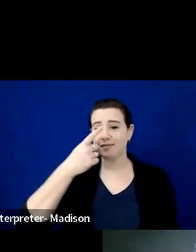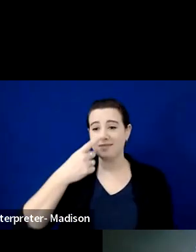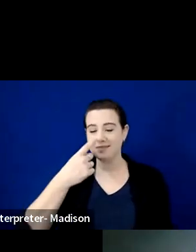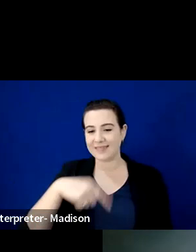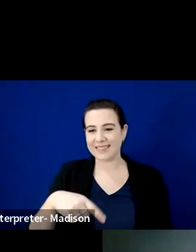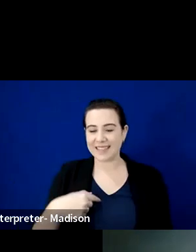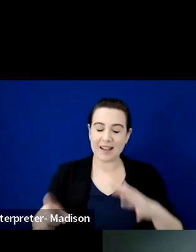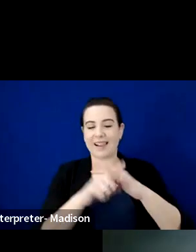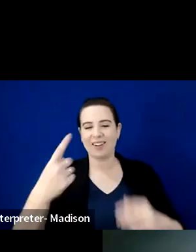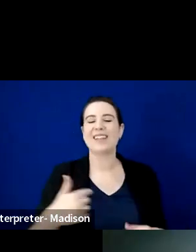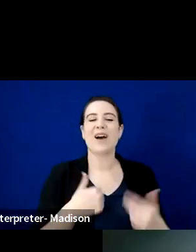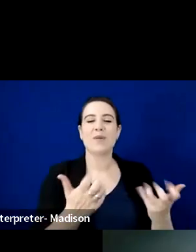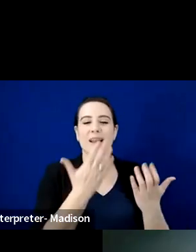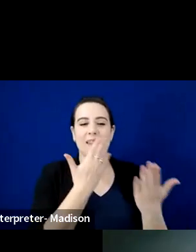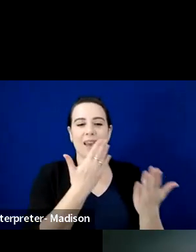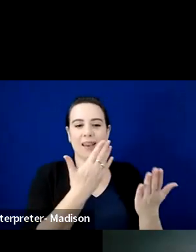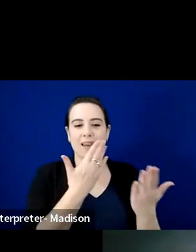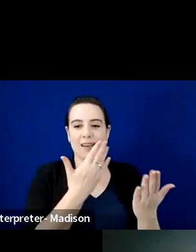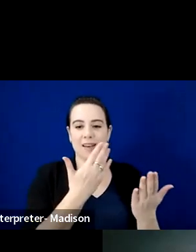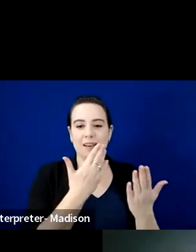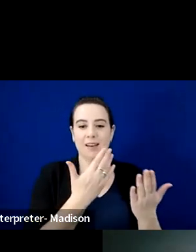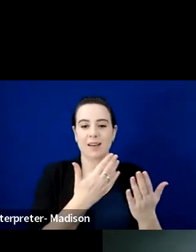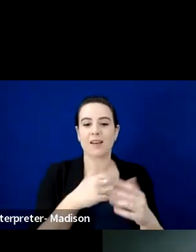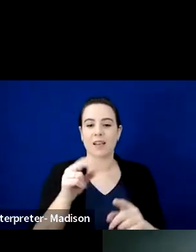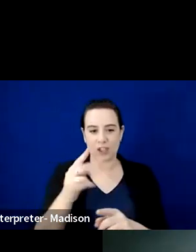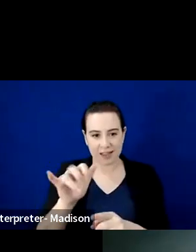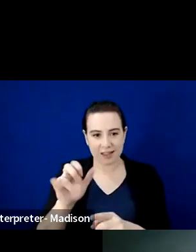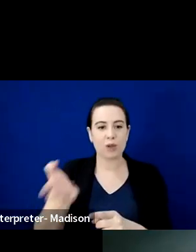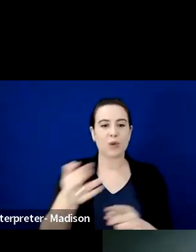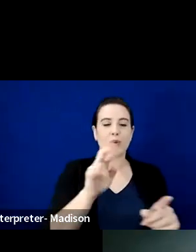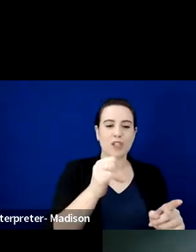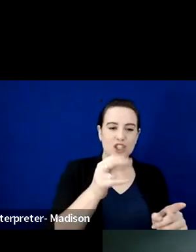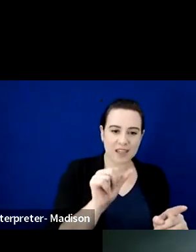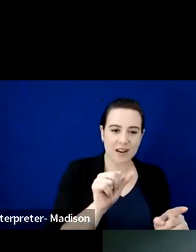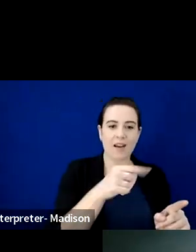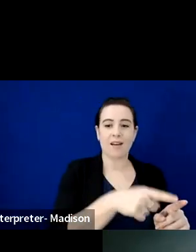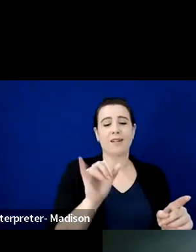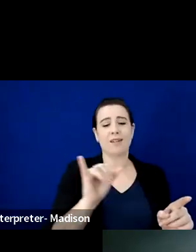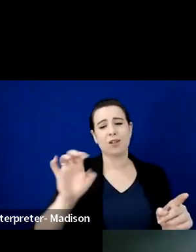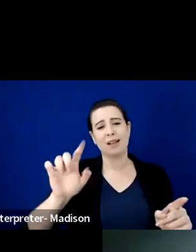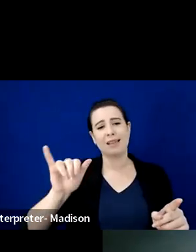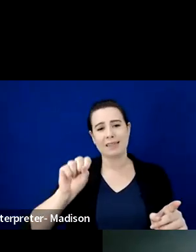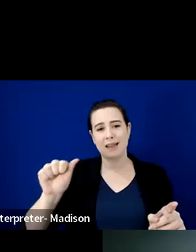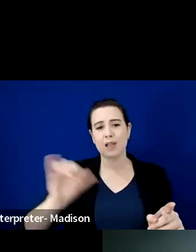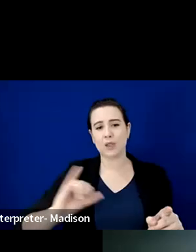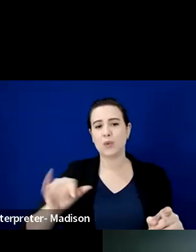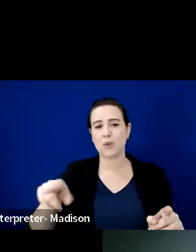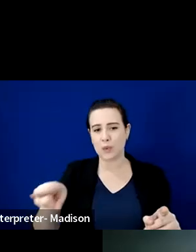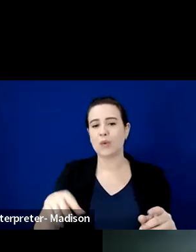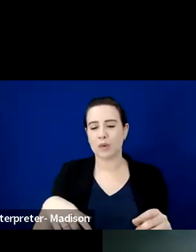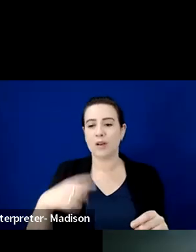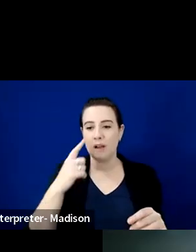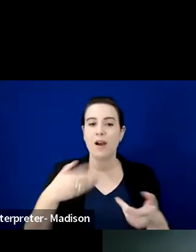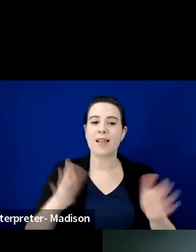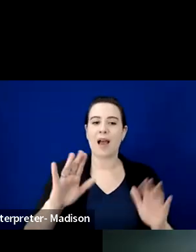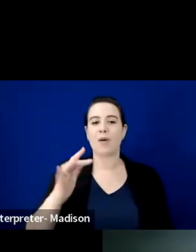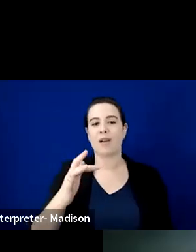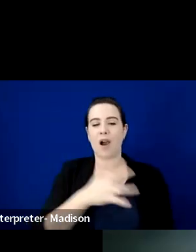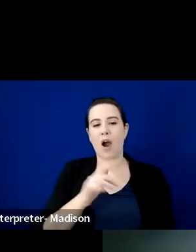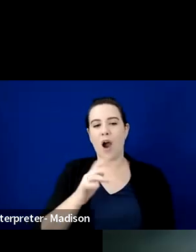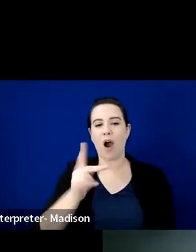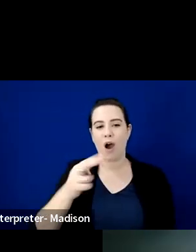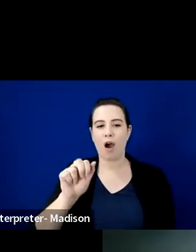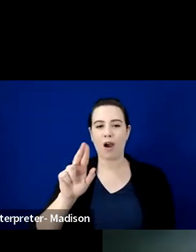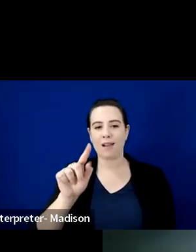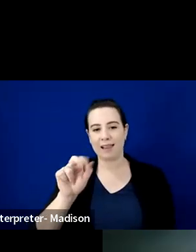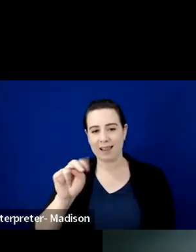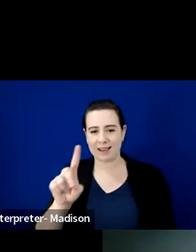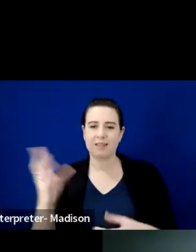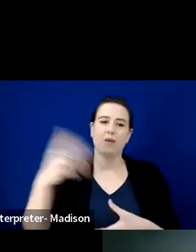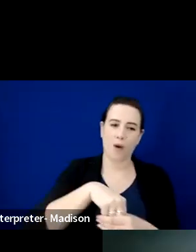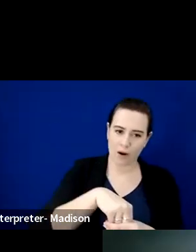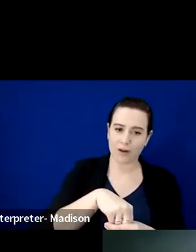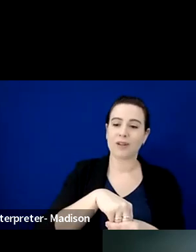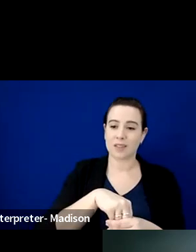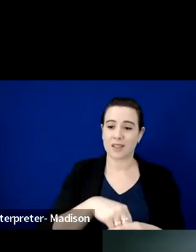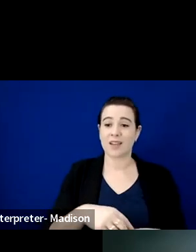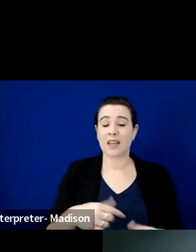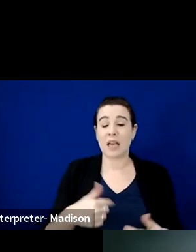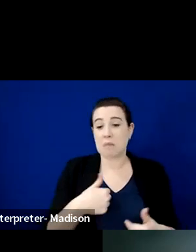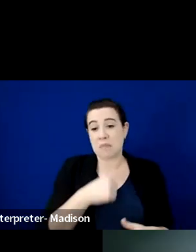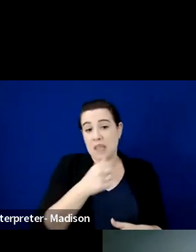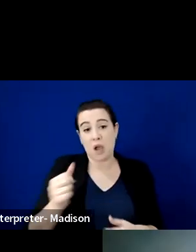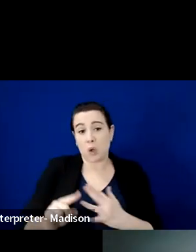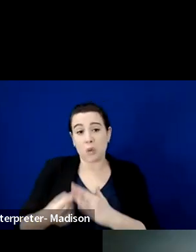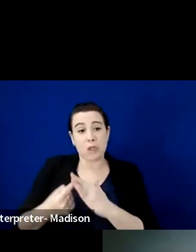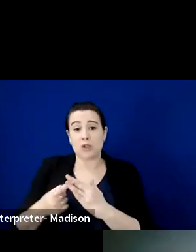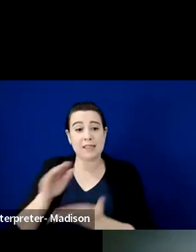Any success that you have you would like to mention that happened through this project?